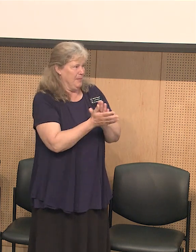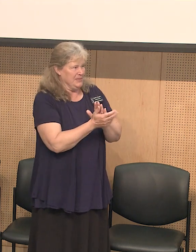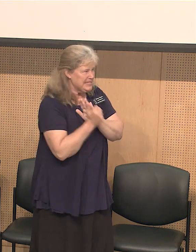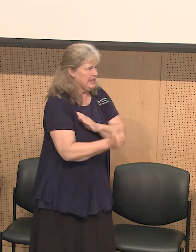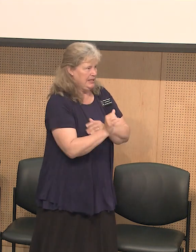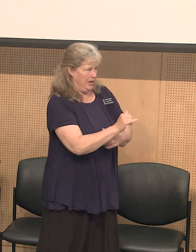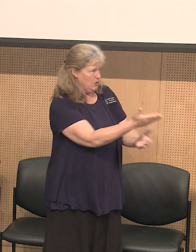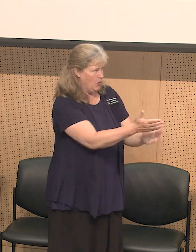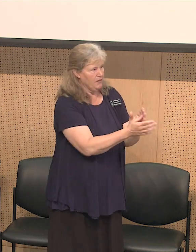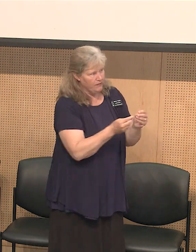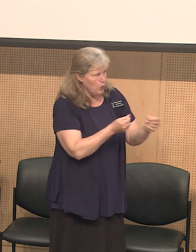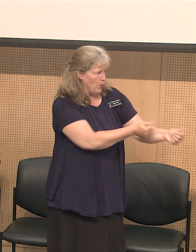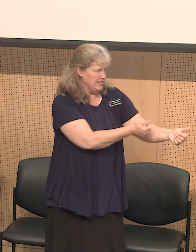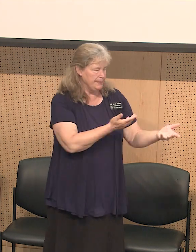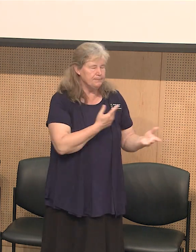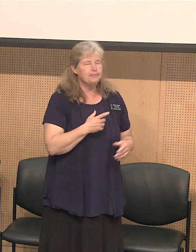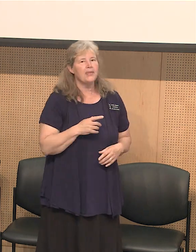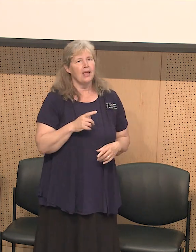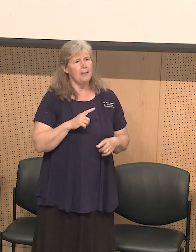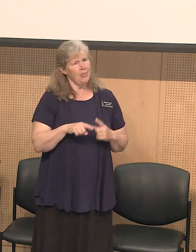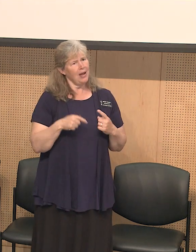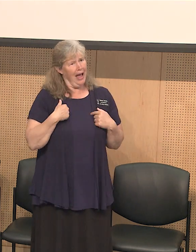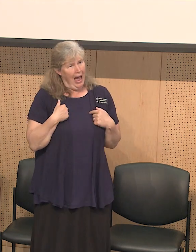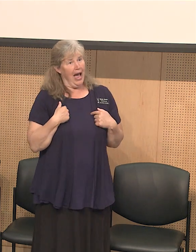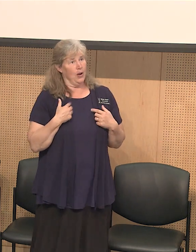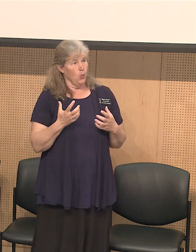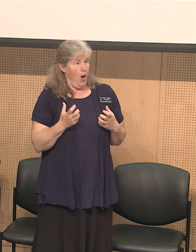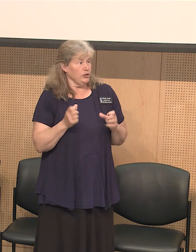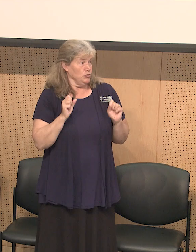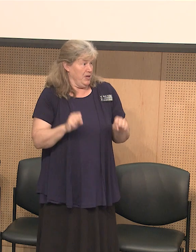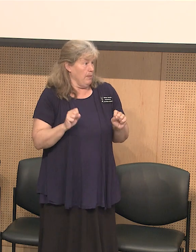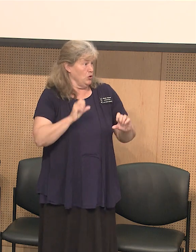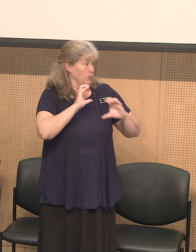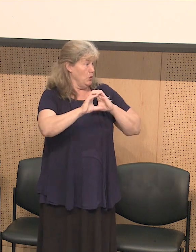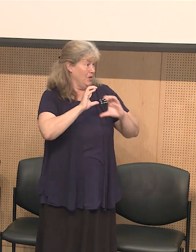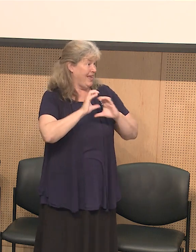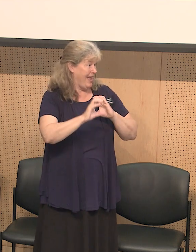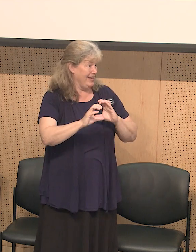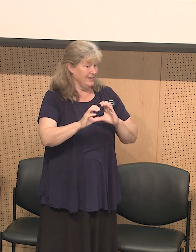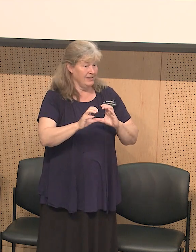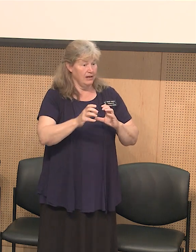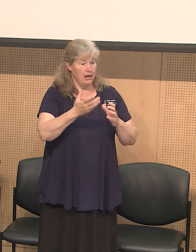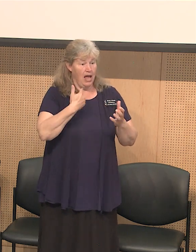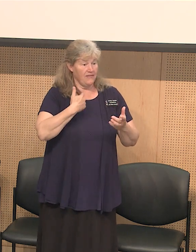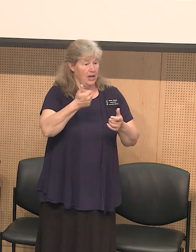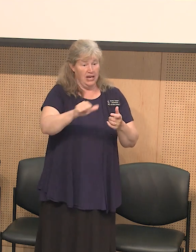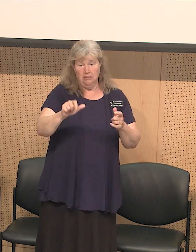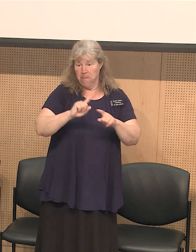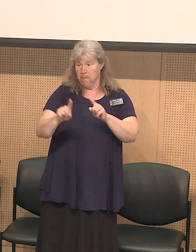but I want to be able to communicate to the students the scientific topics as I'm teaching and as I'm mentoring,